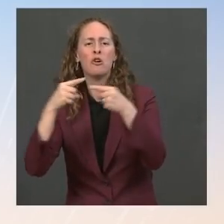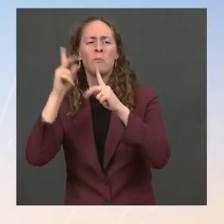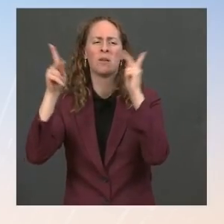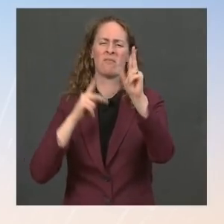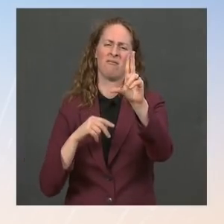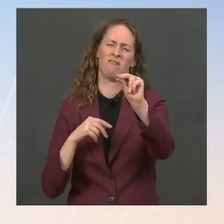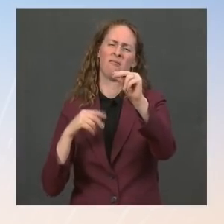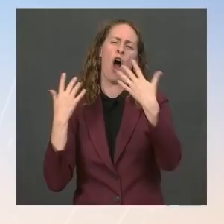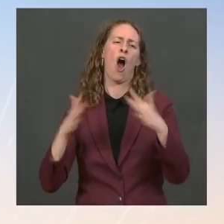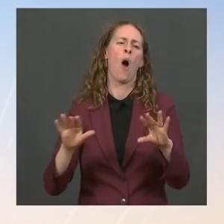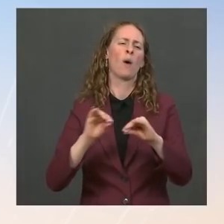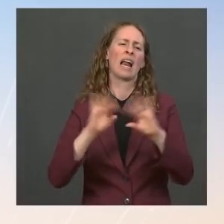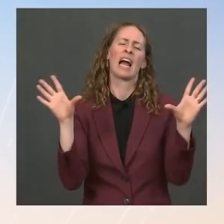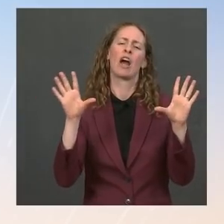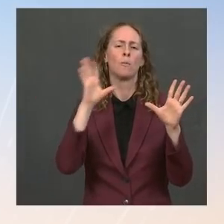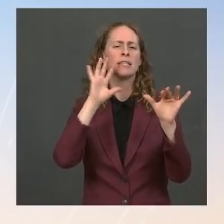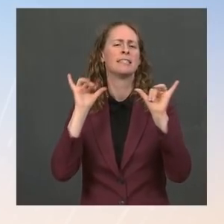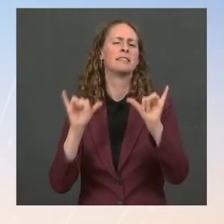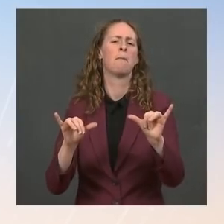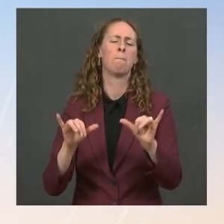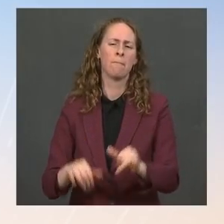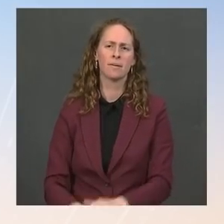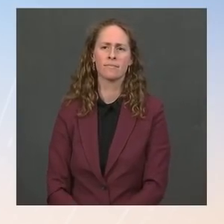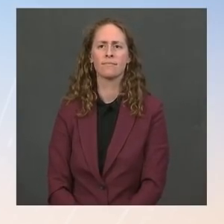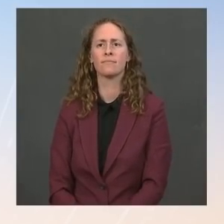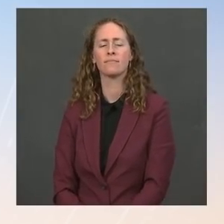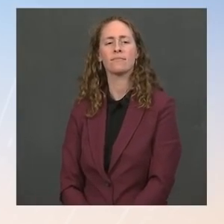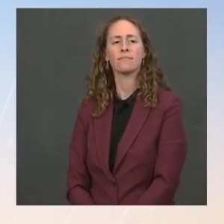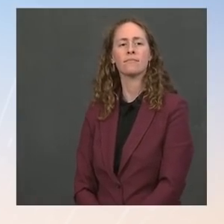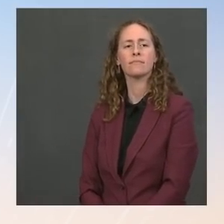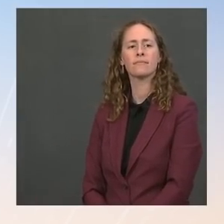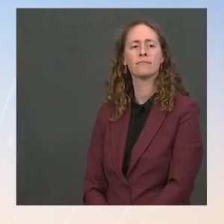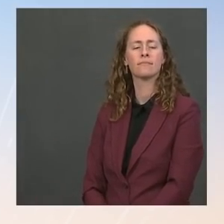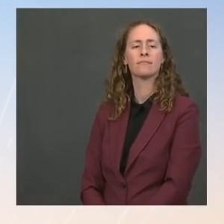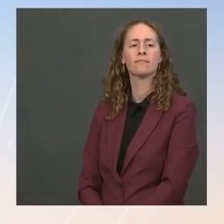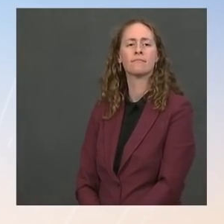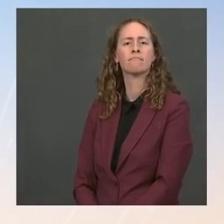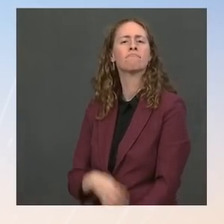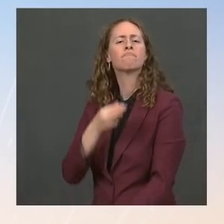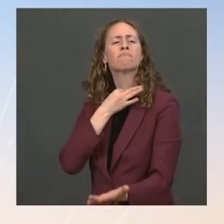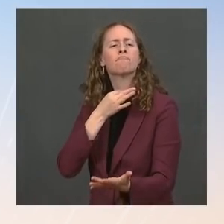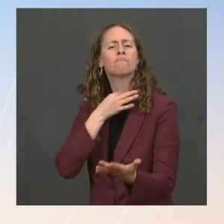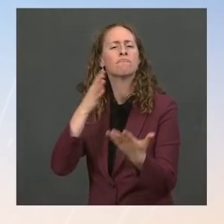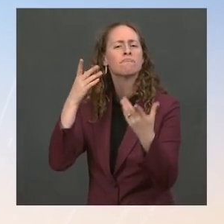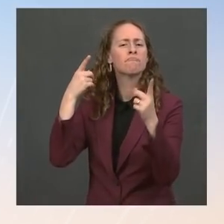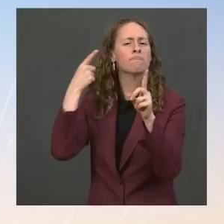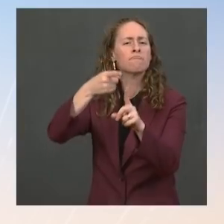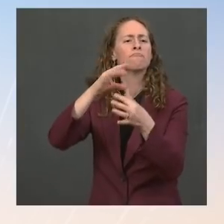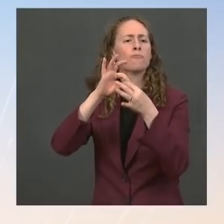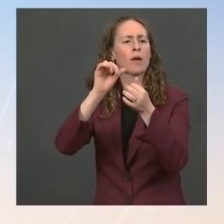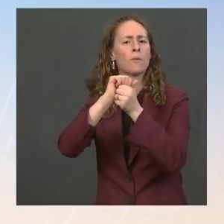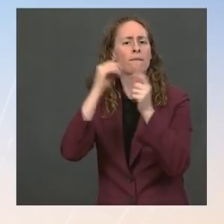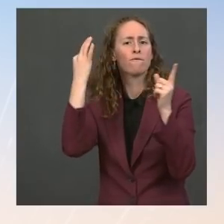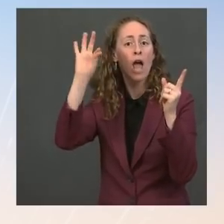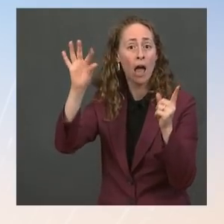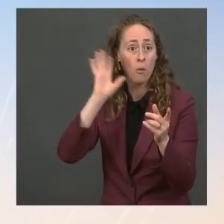The Press: Thanks, Jen. Follow-up on Frank's, first of all, you said you expect a call in the next few days. Have the French actually committed to a call? Ms Psaki: We're in --